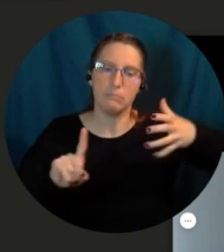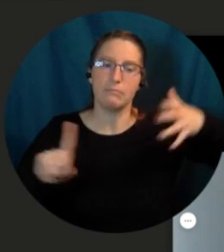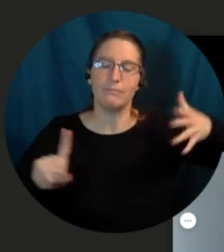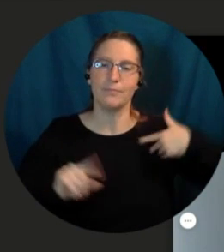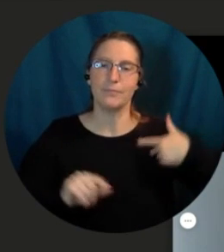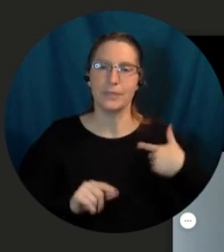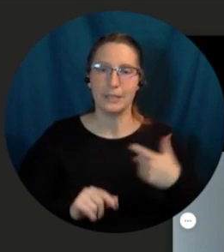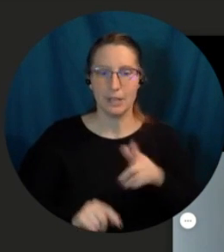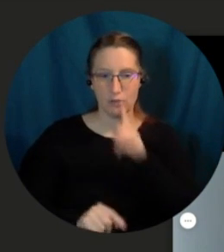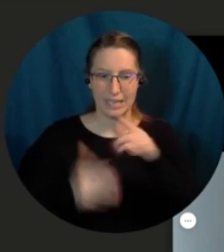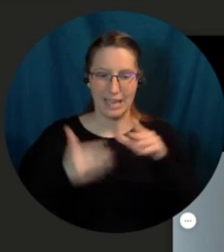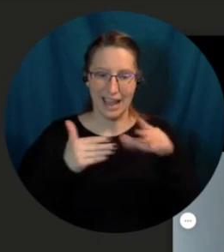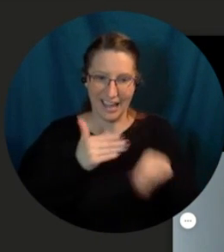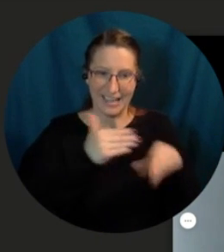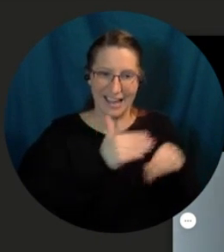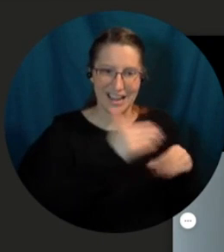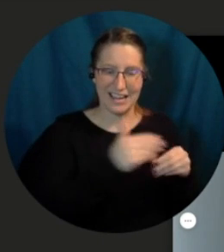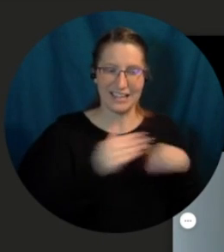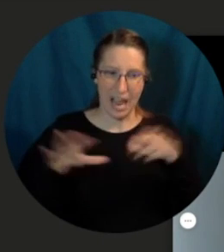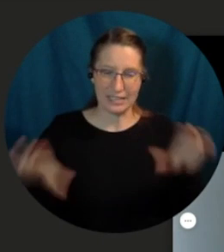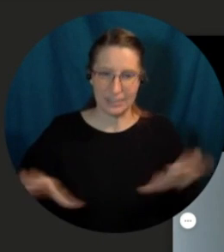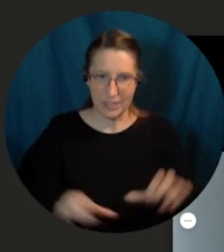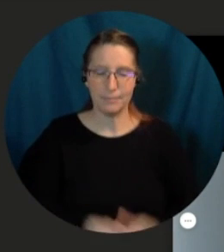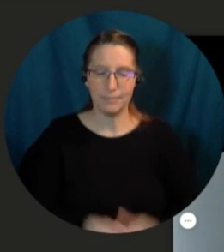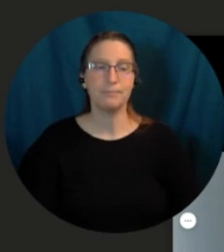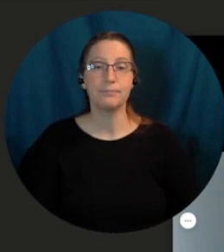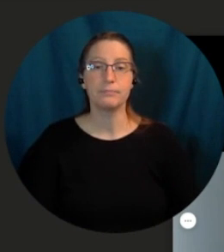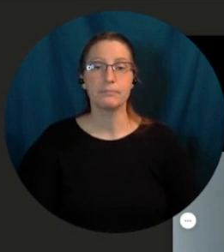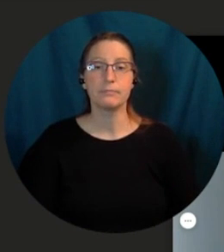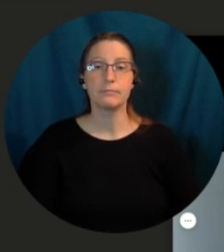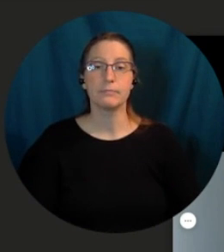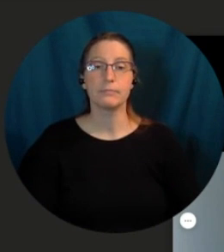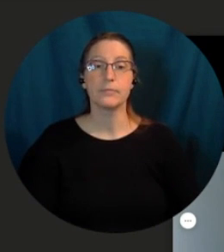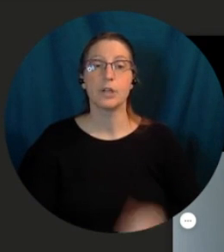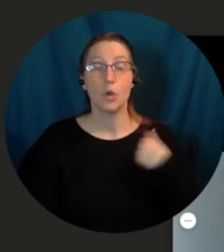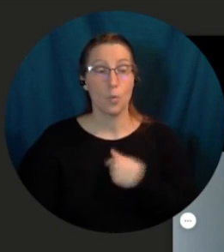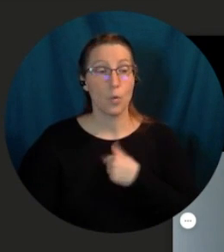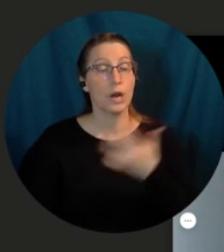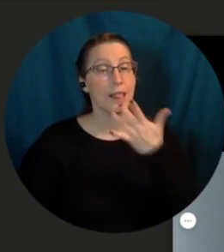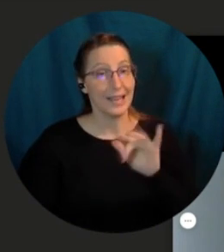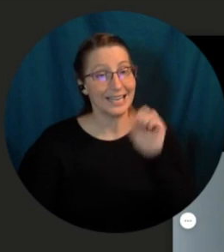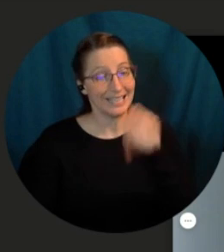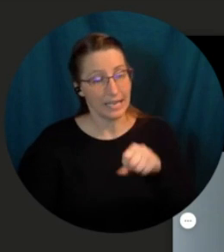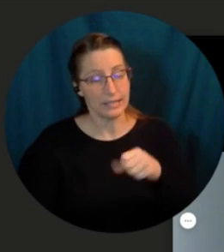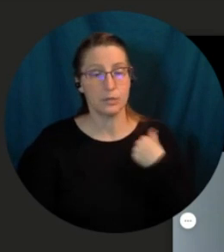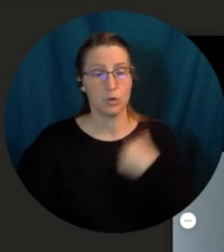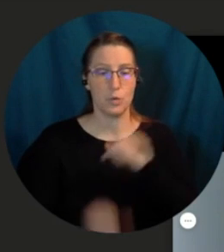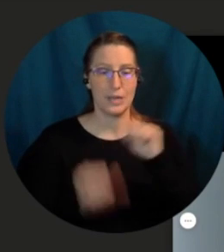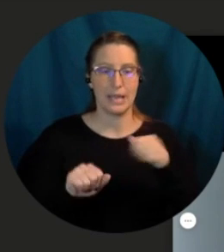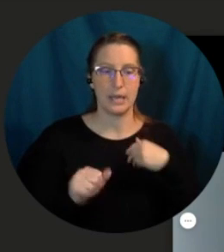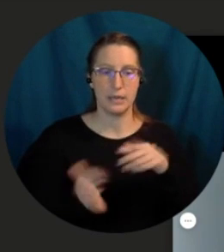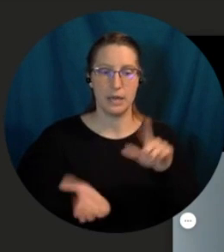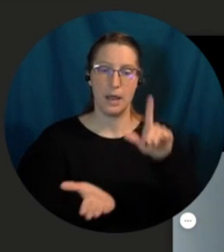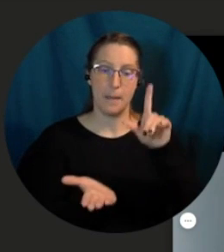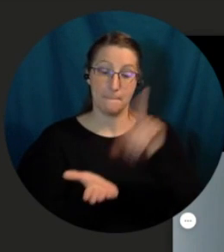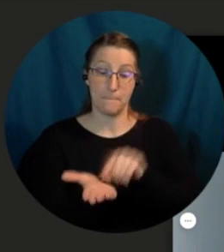on to the activity. We are fortunate that we are able to send home paper copies.